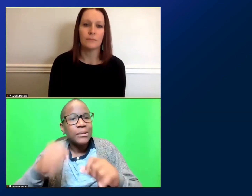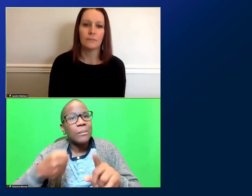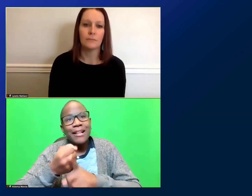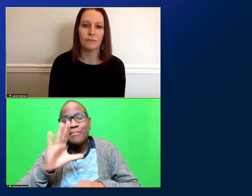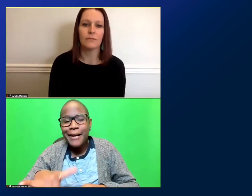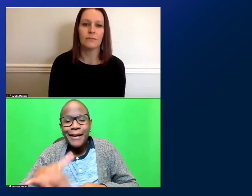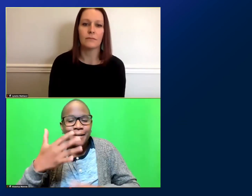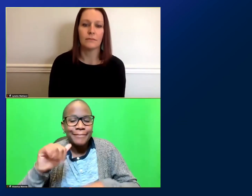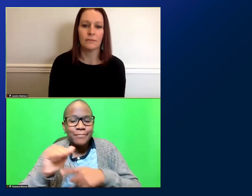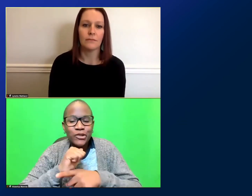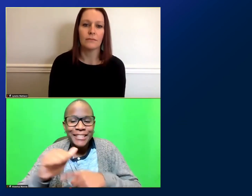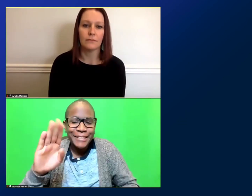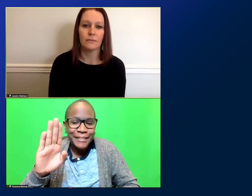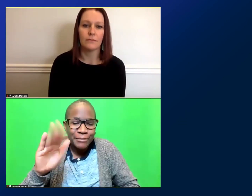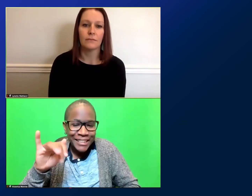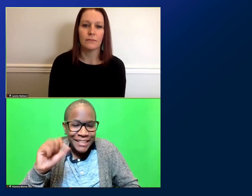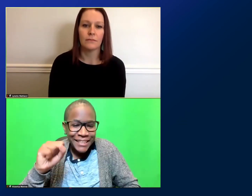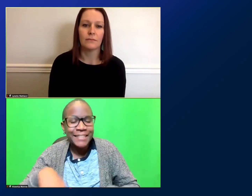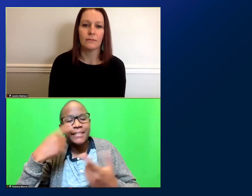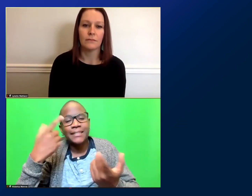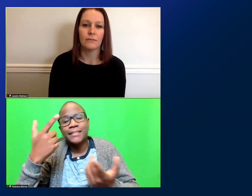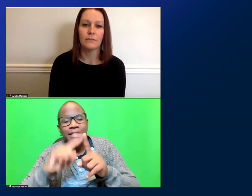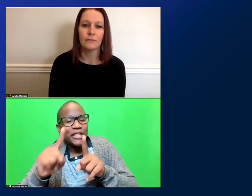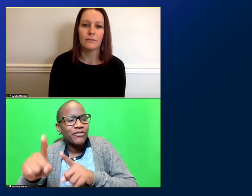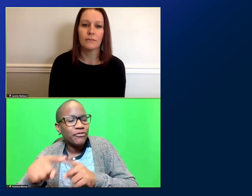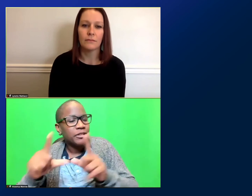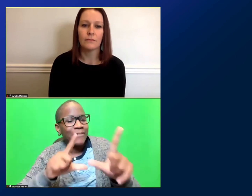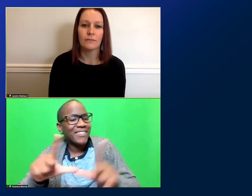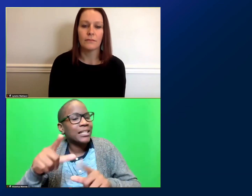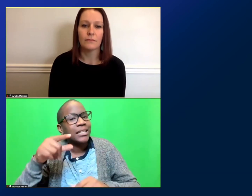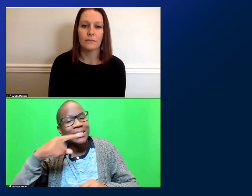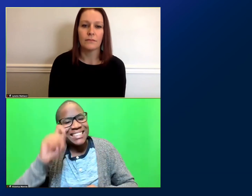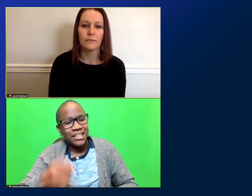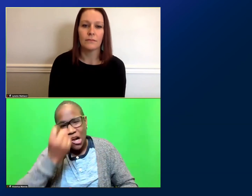by racism it has sexism and so we just need to reframe how we're consuming these texts to